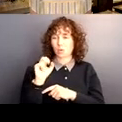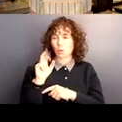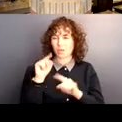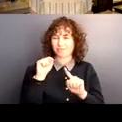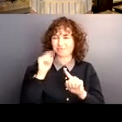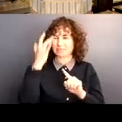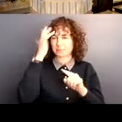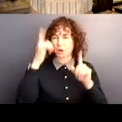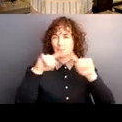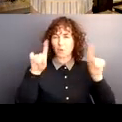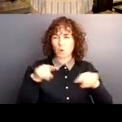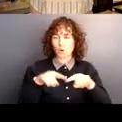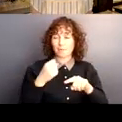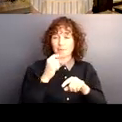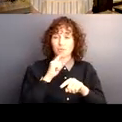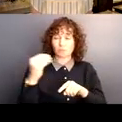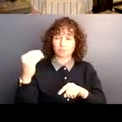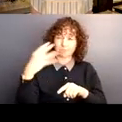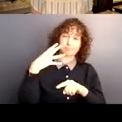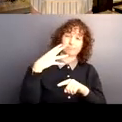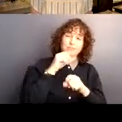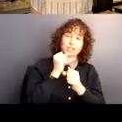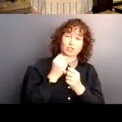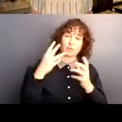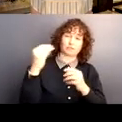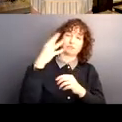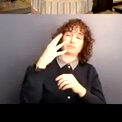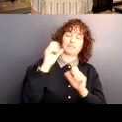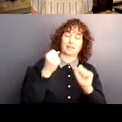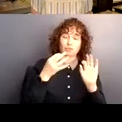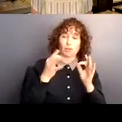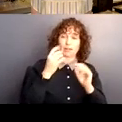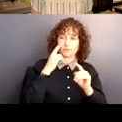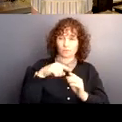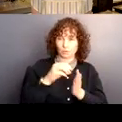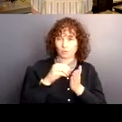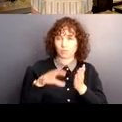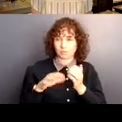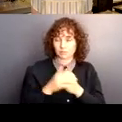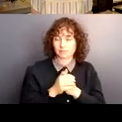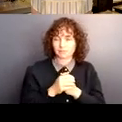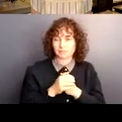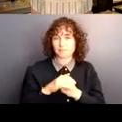doesn't contribute to excessive light which could be a distraction. Informational anchor charts